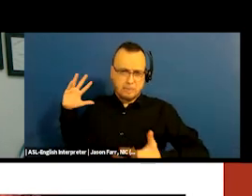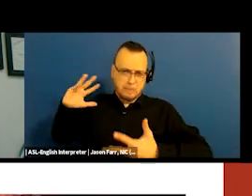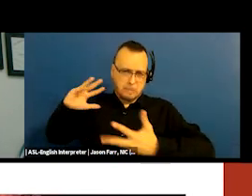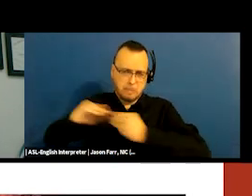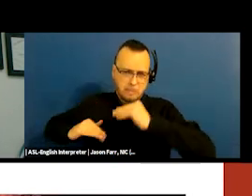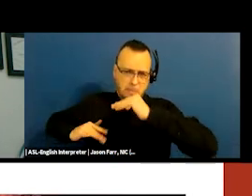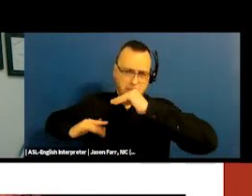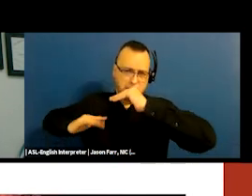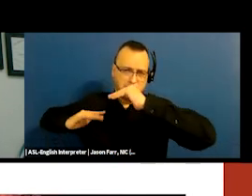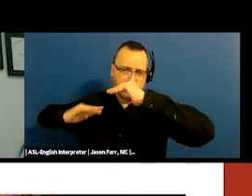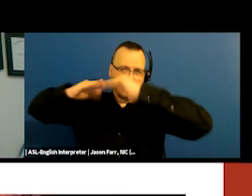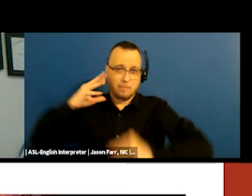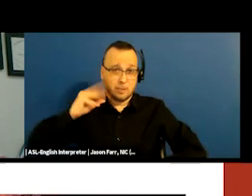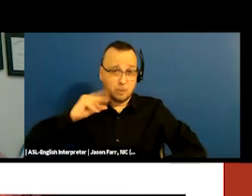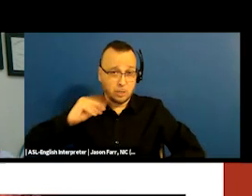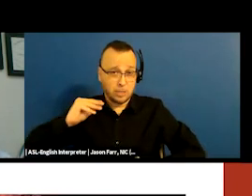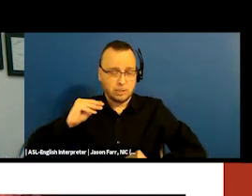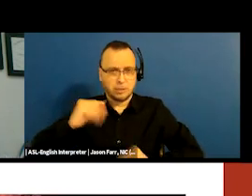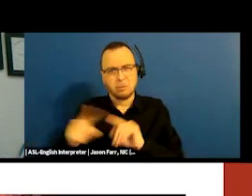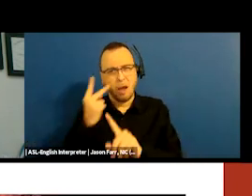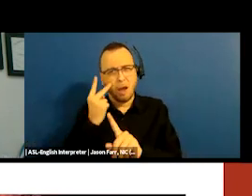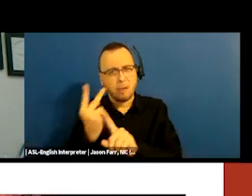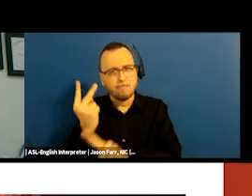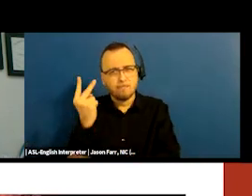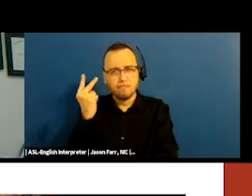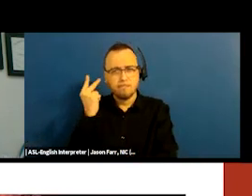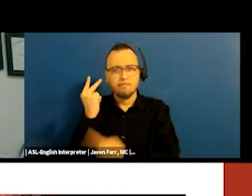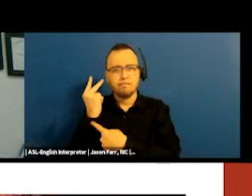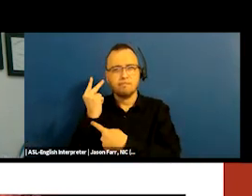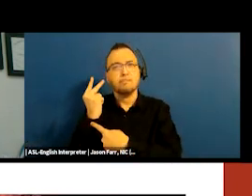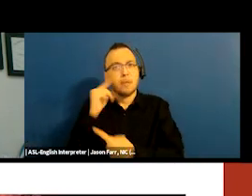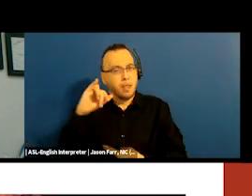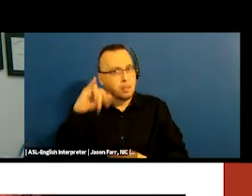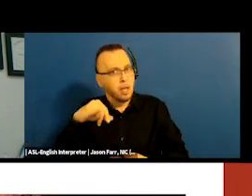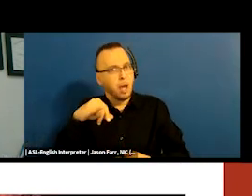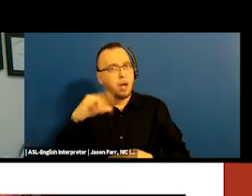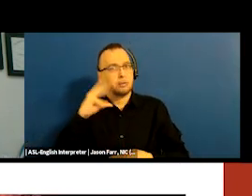that I had to do a lot of my own self de-escalation, to be perfectly honest.